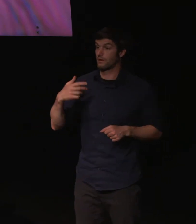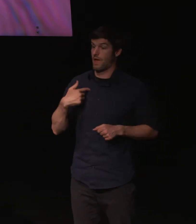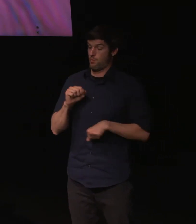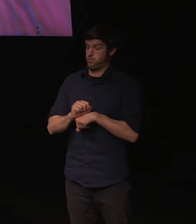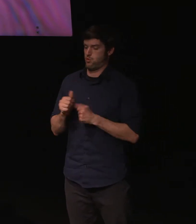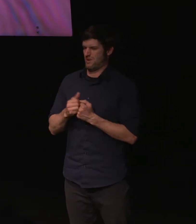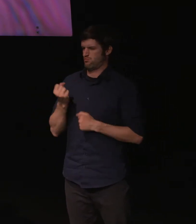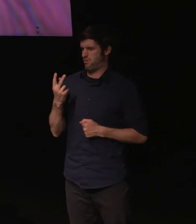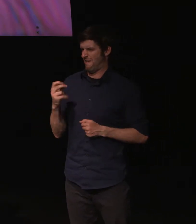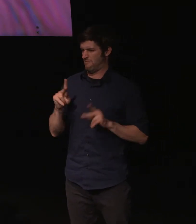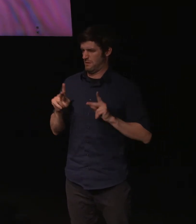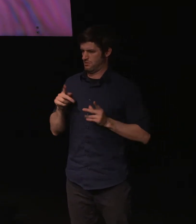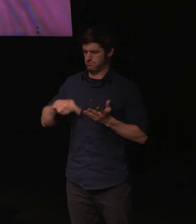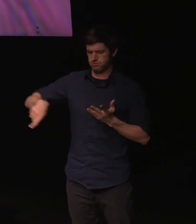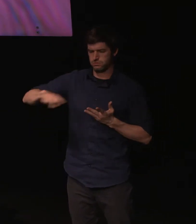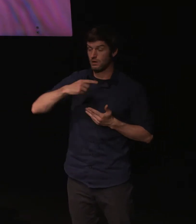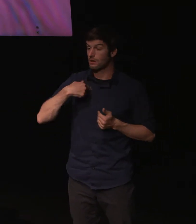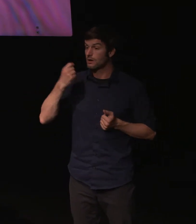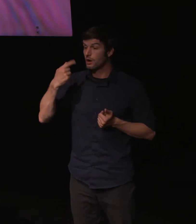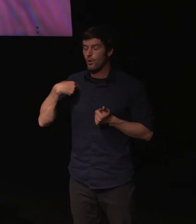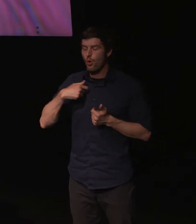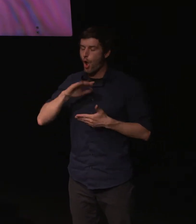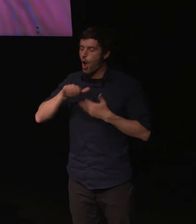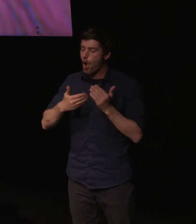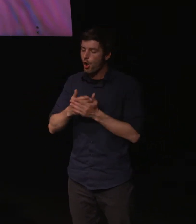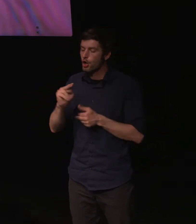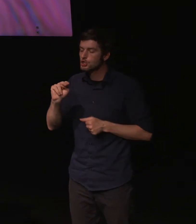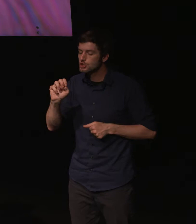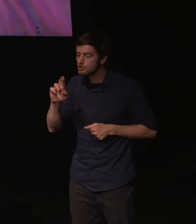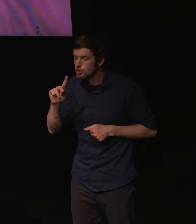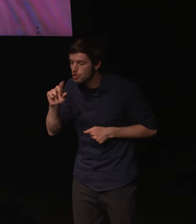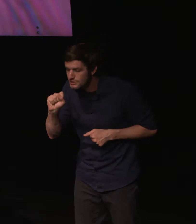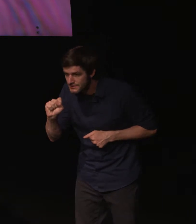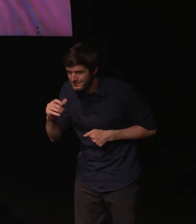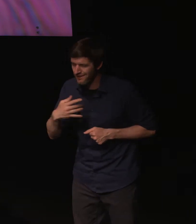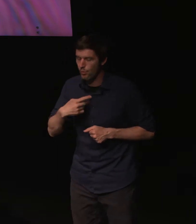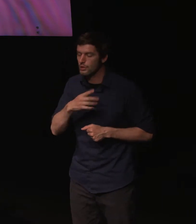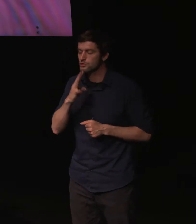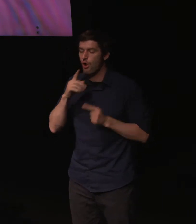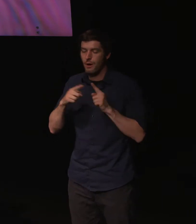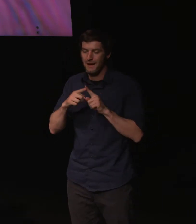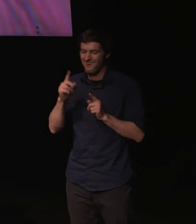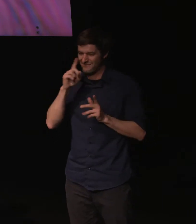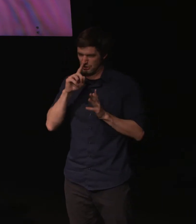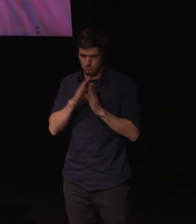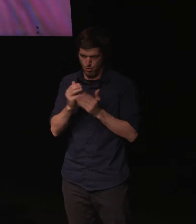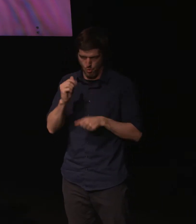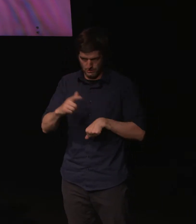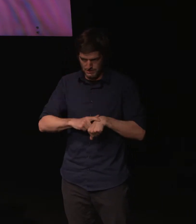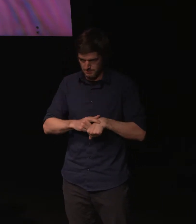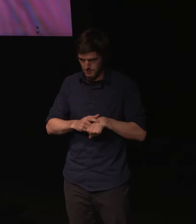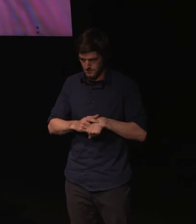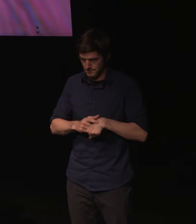So we talk about fiction a lot. And the idea of authorial intent comes up just way too much.